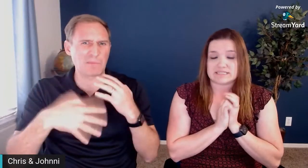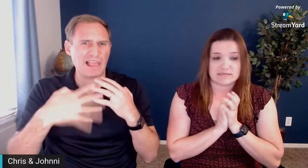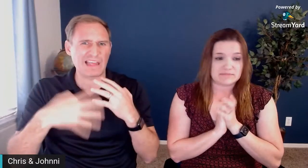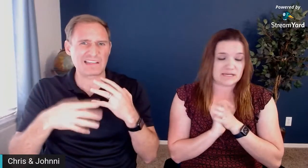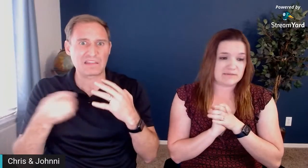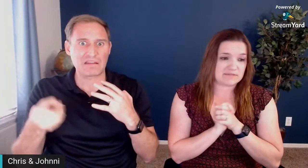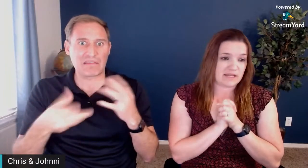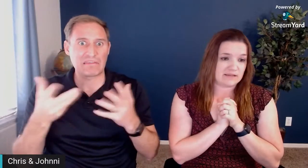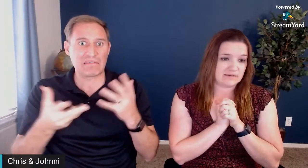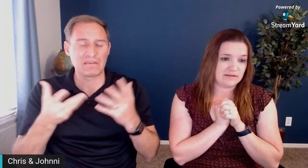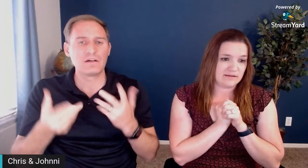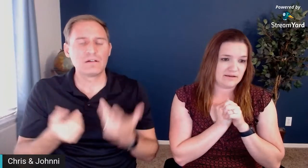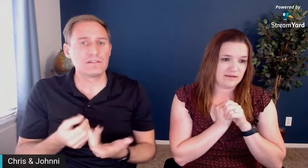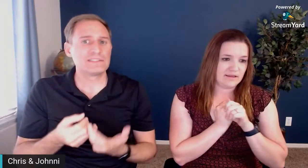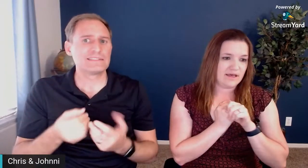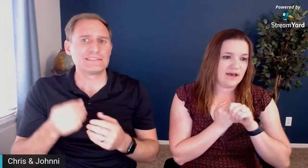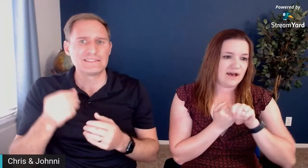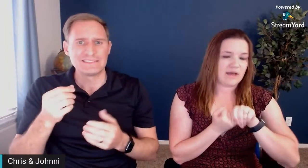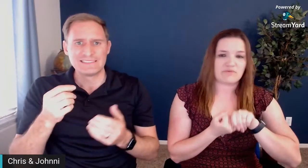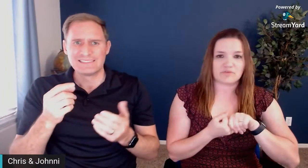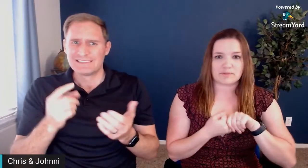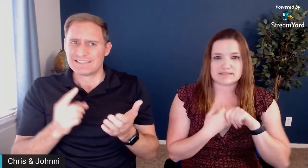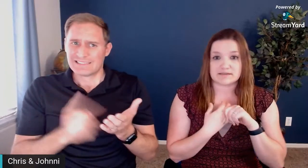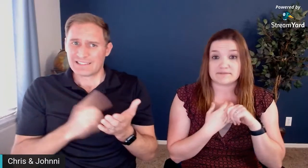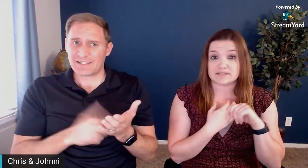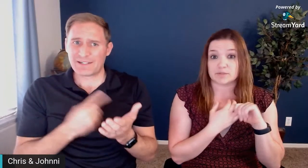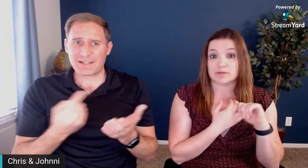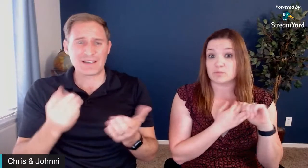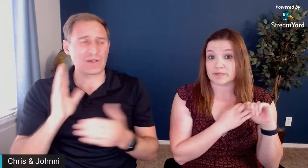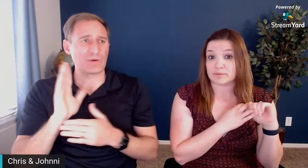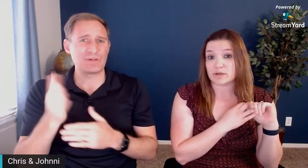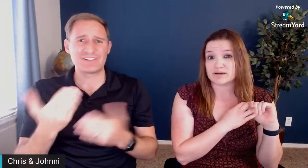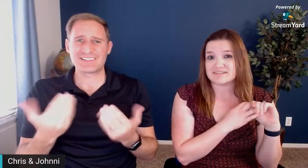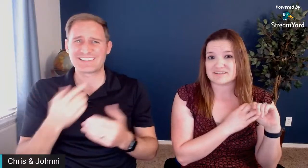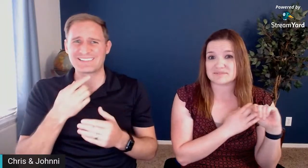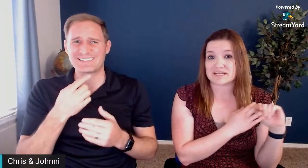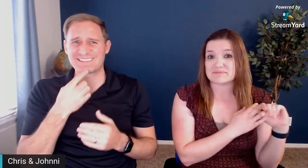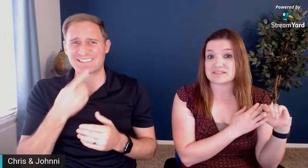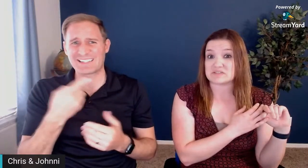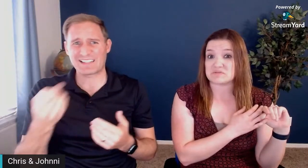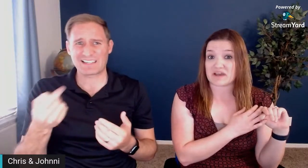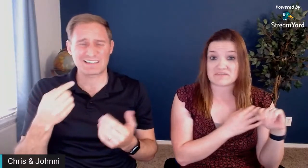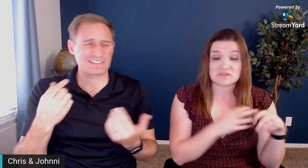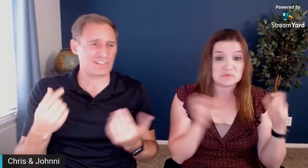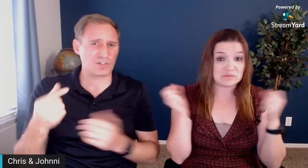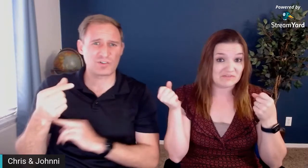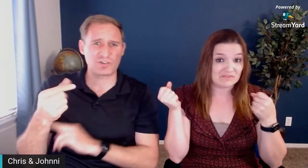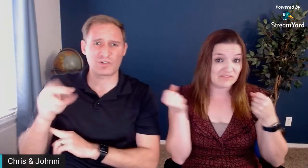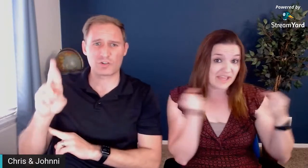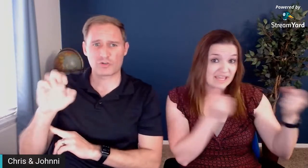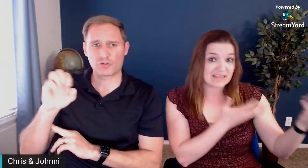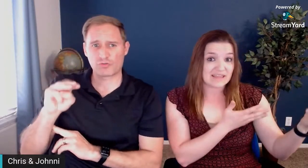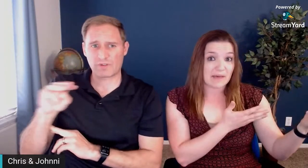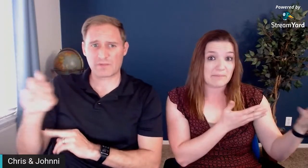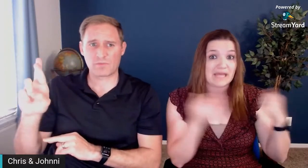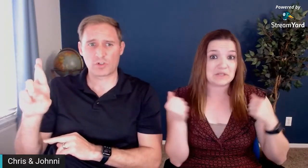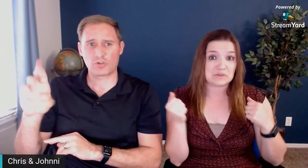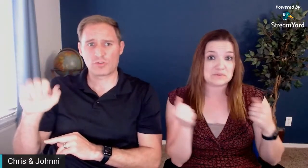sometimes i i refer myself as the grim reaper sometimes because you have to convey that bad news